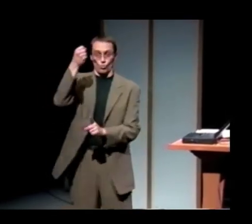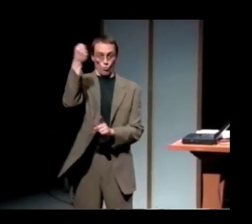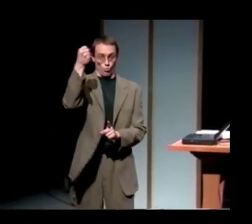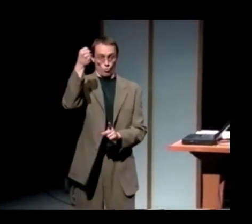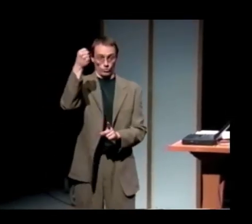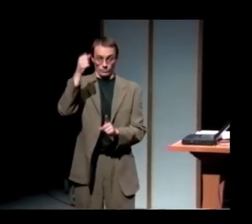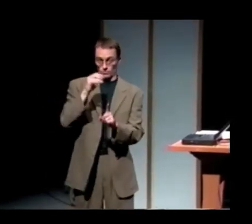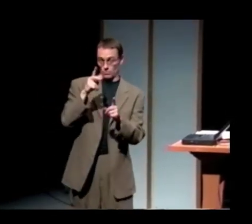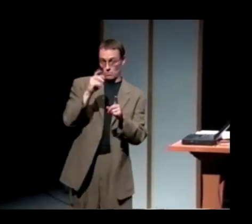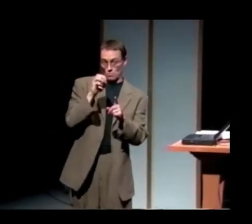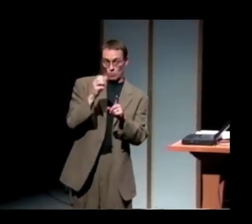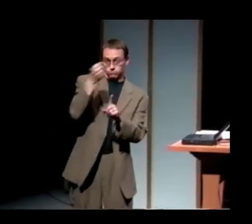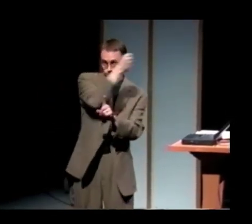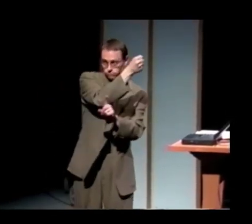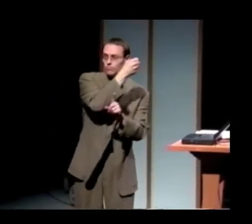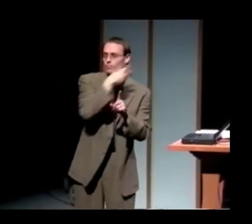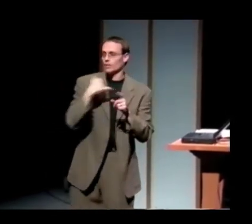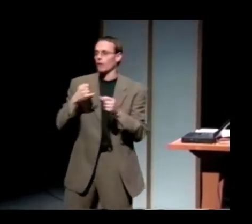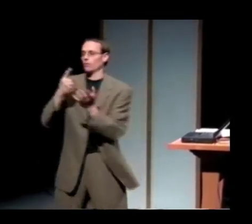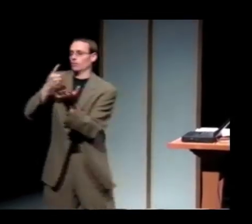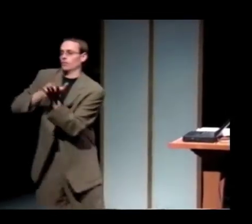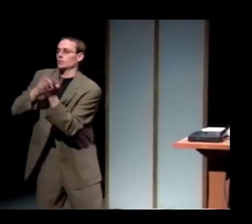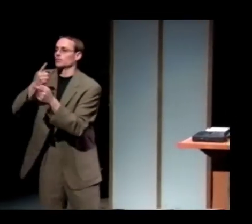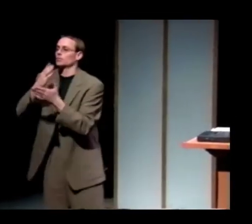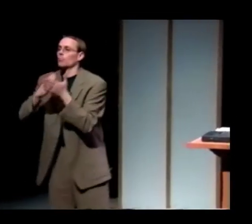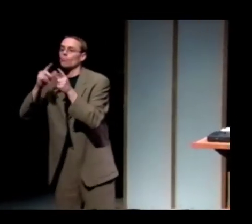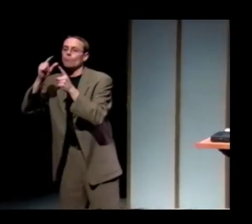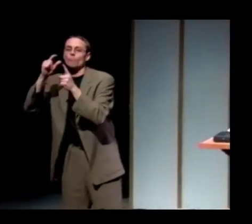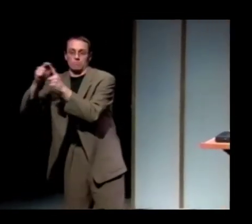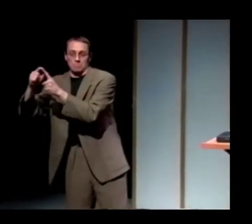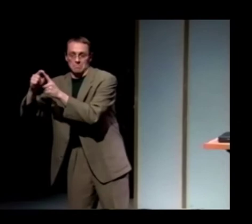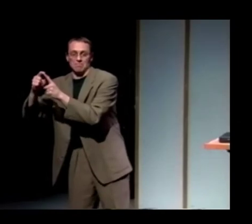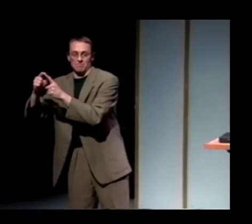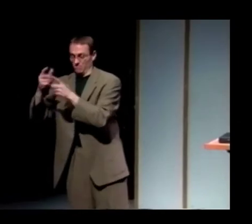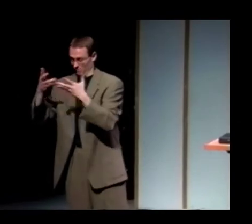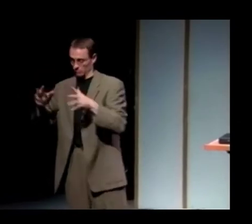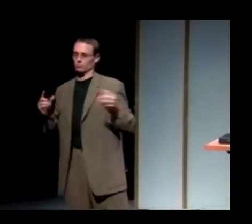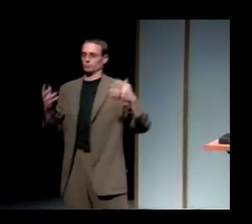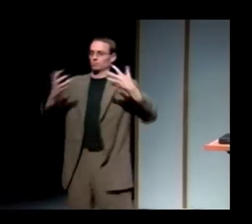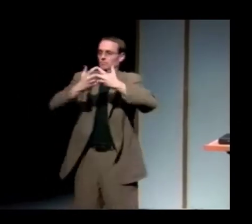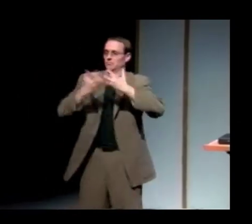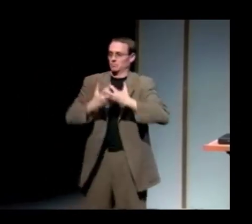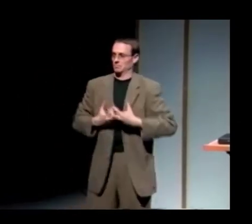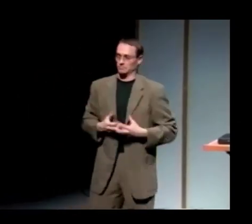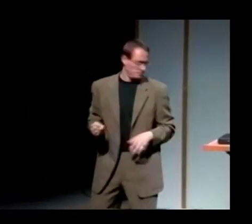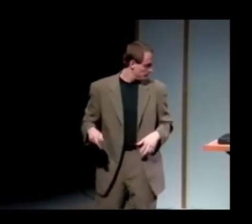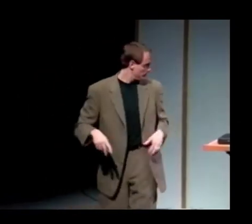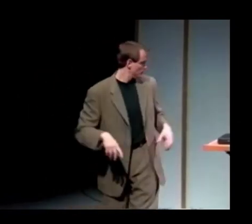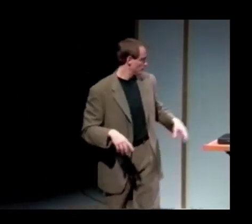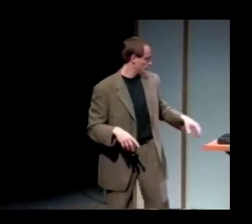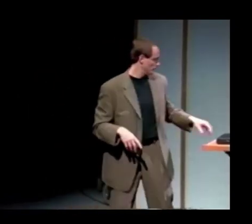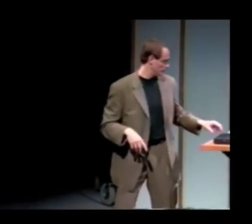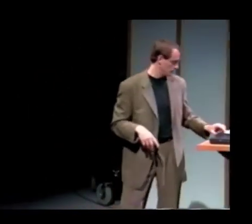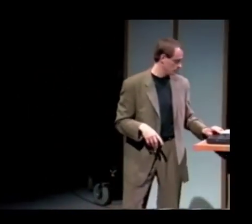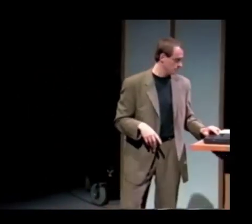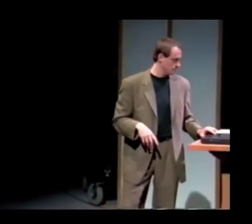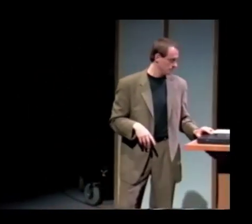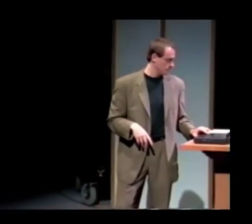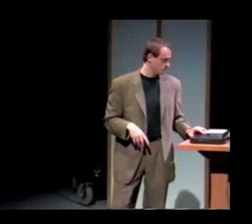OK. NOW HOLD THAT IN YOUR MIND, AND LET'S GET SOME VOCABULARY,